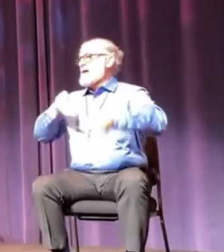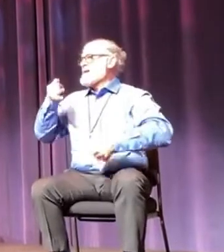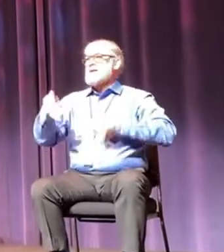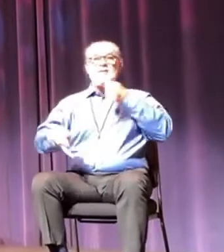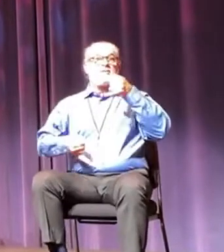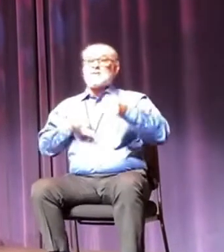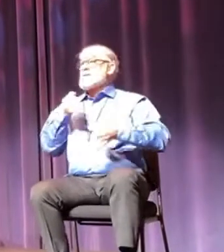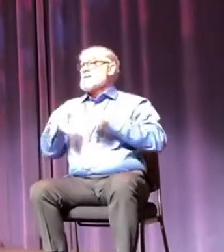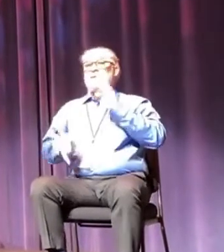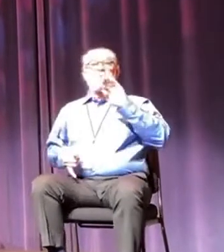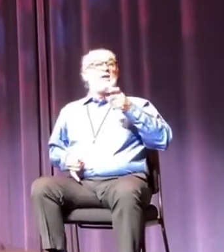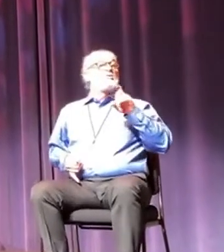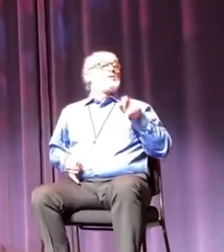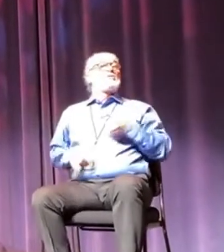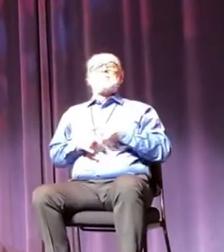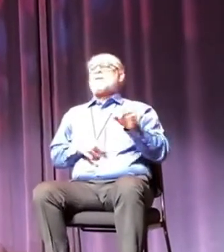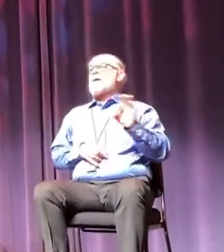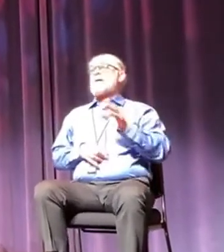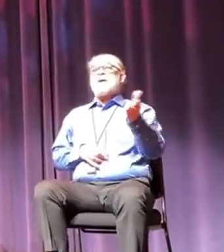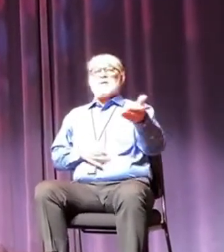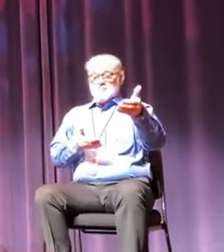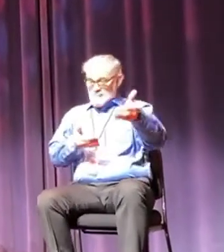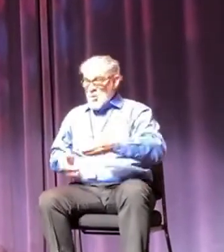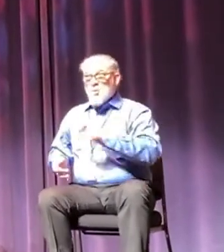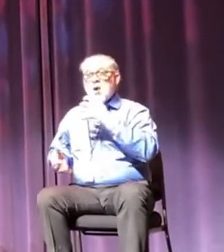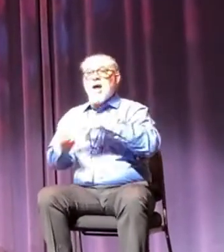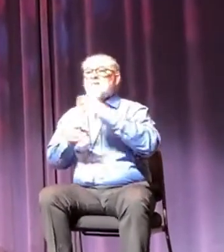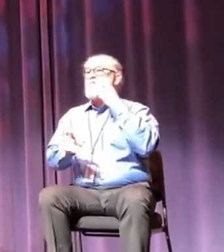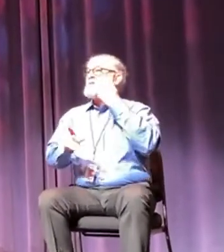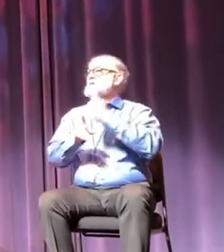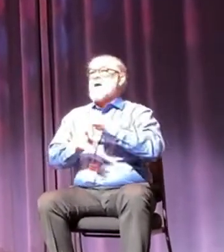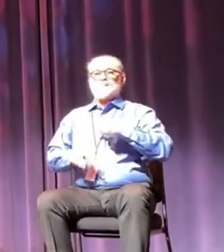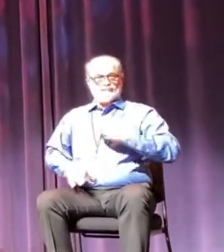WGN News at nine ushers an anchor who outs herself as trans,